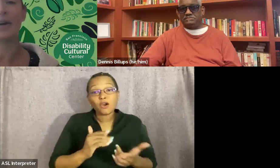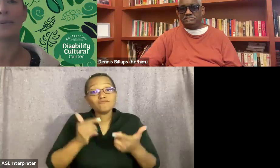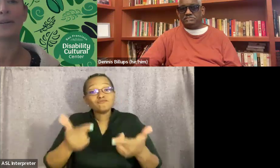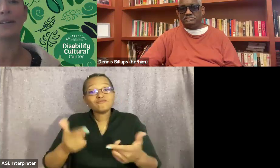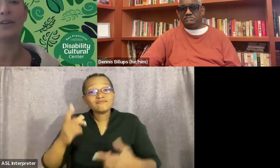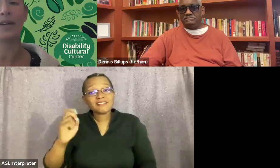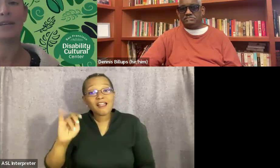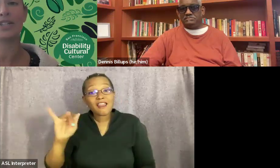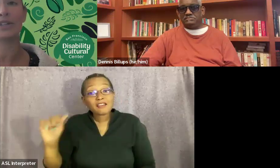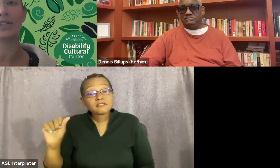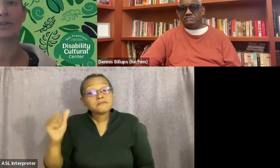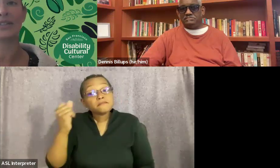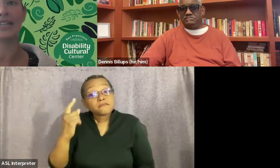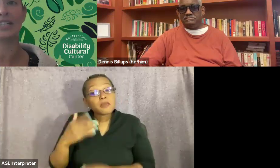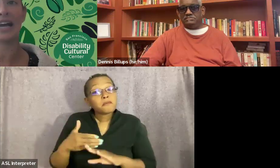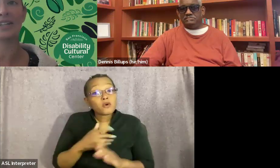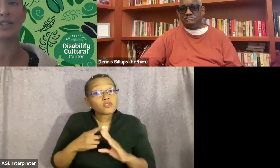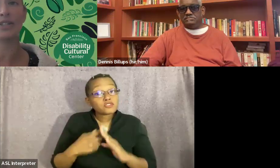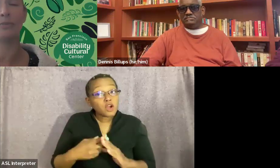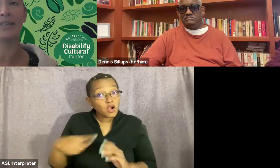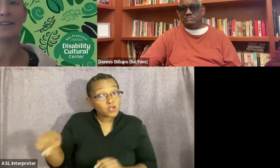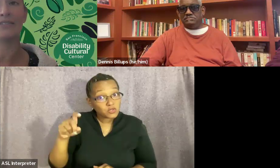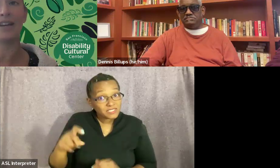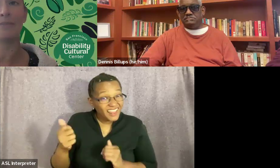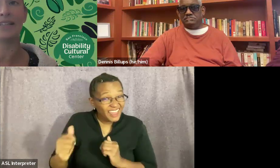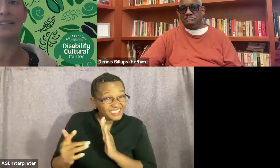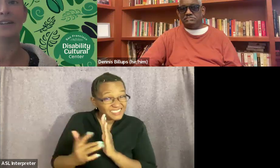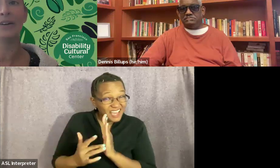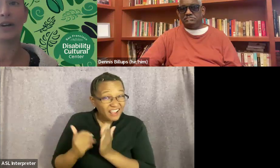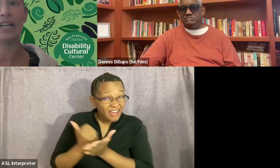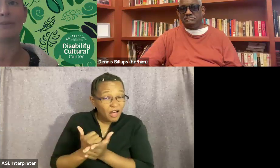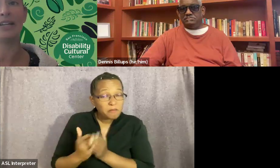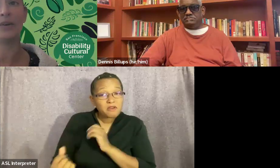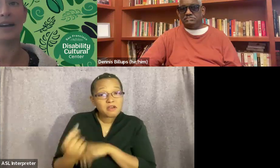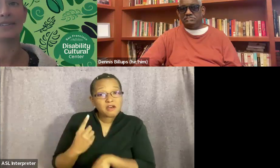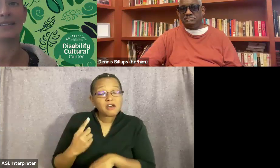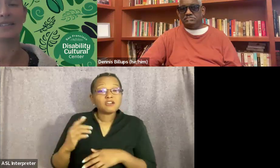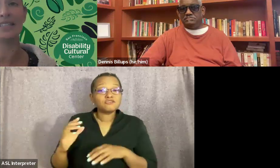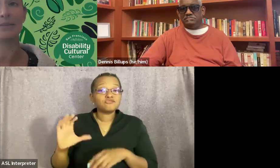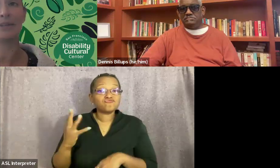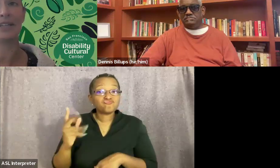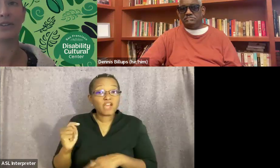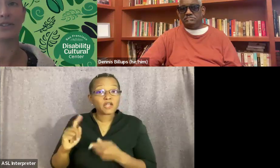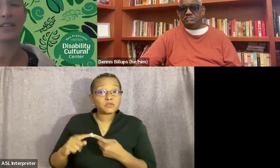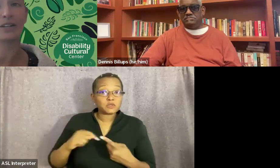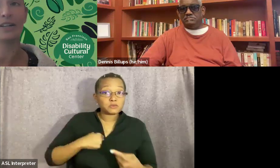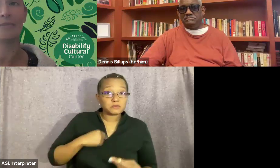help you can make sure to send a chat to myself, Emily, or anybody who has the Disability Cultural